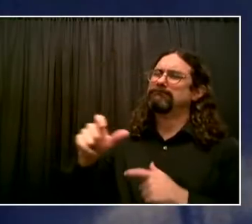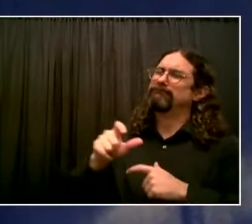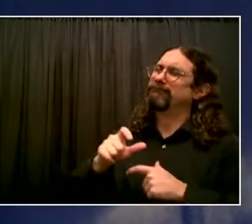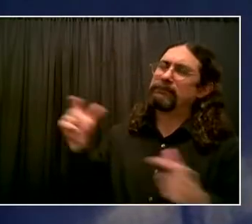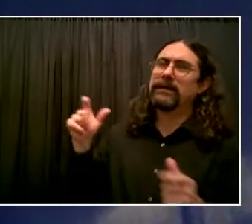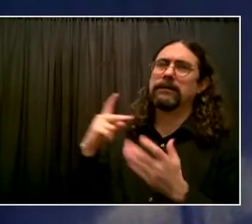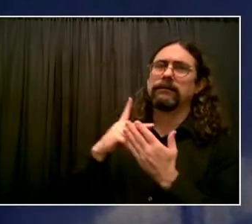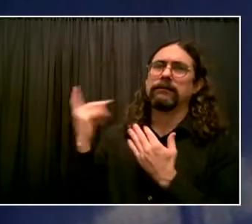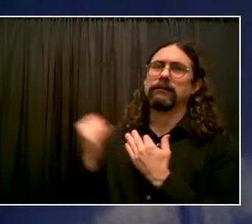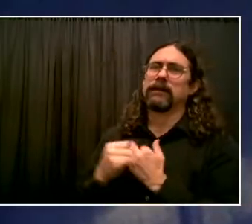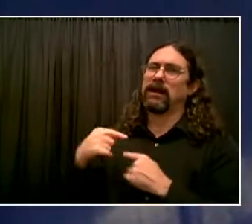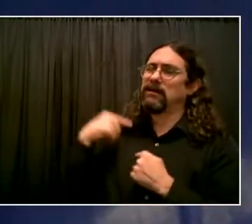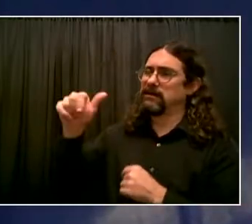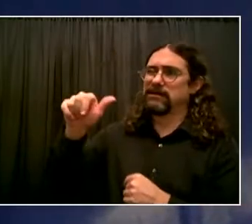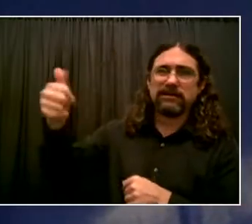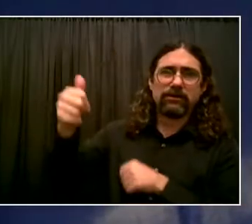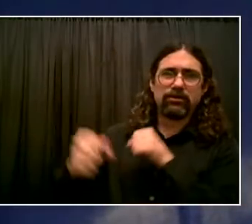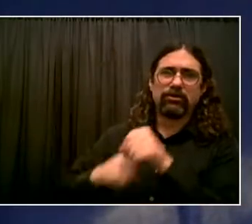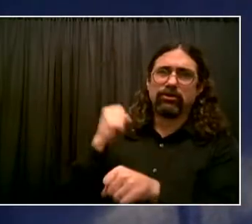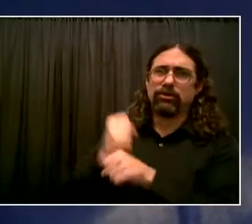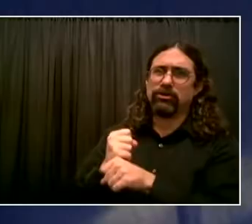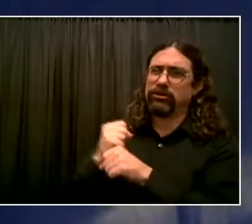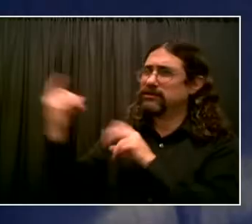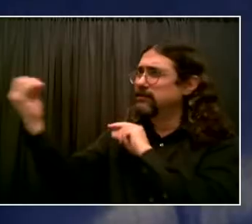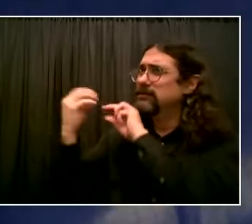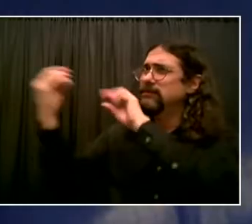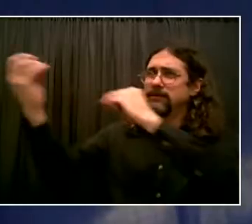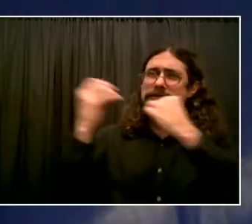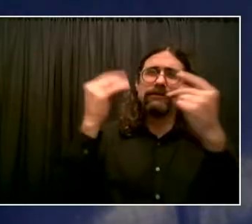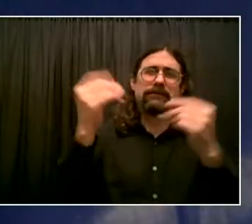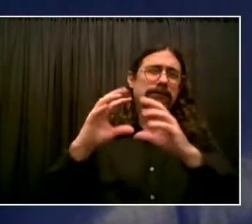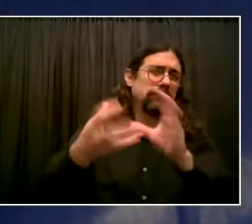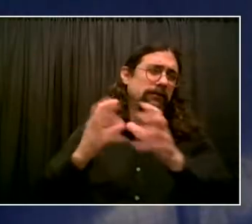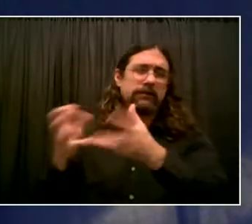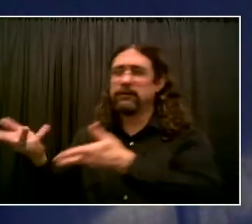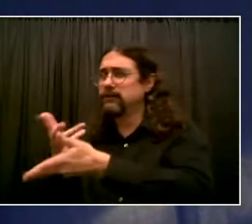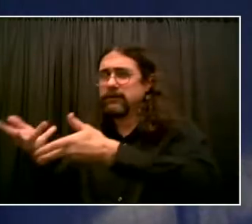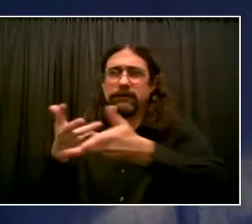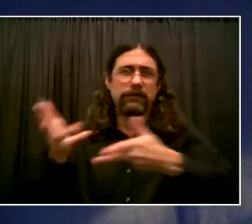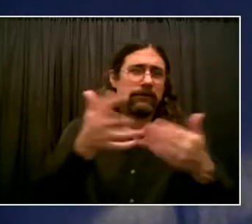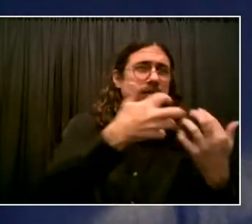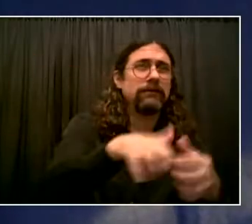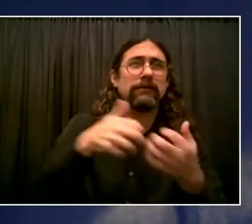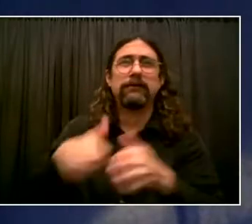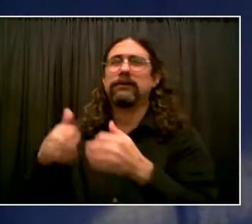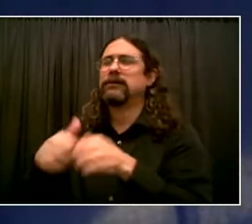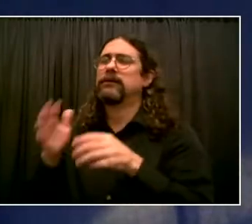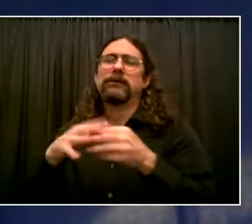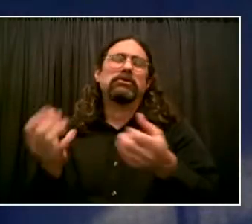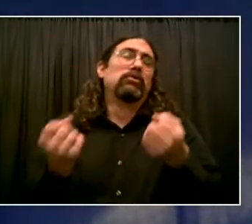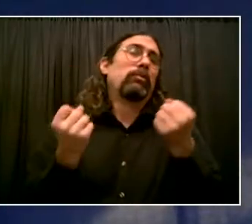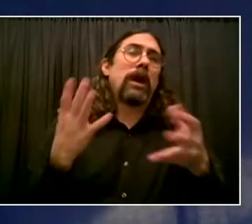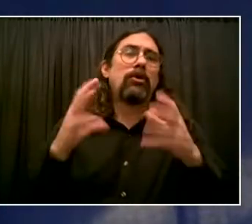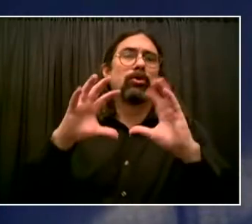CONVERSATIONS FOR THE GOWANUZ REZONING THAN ANY OTHER PLANNING